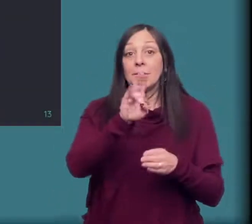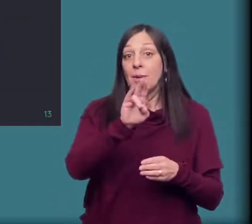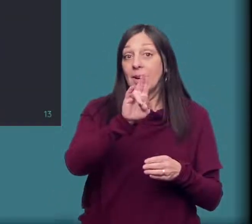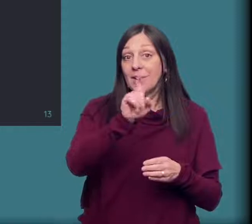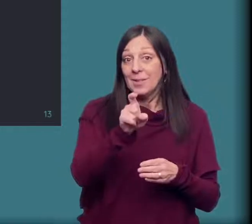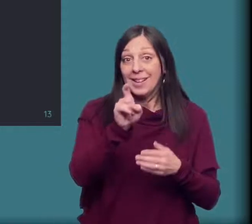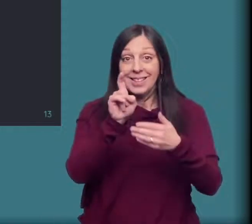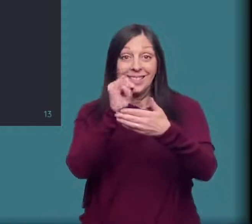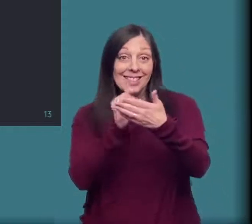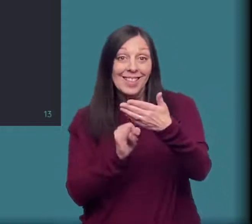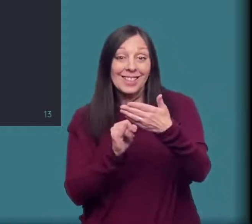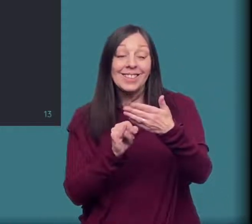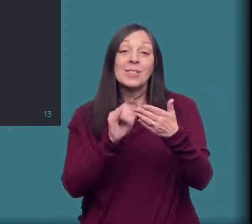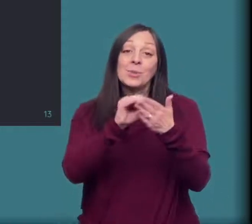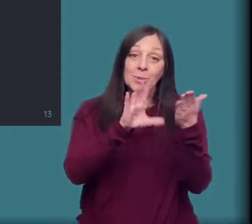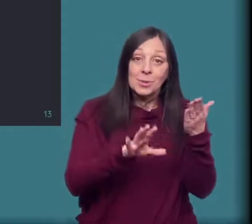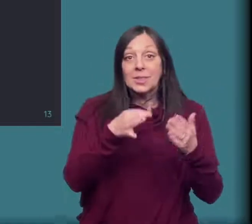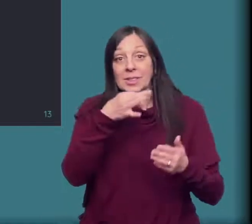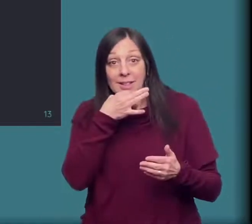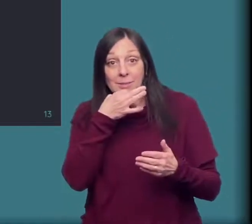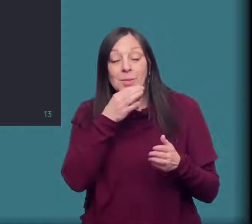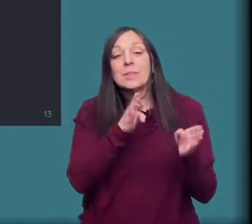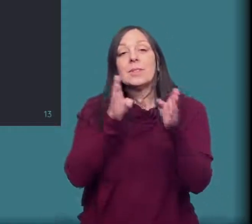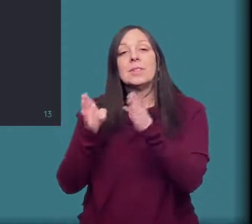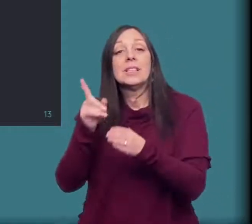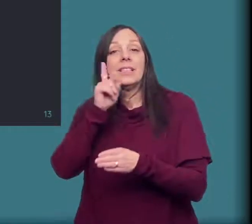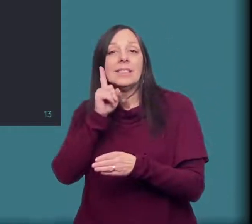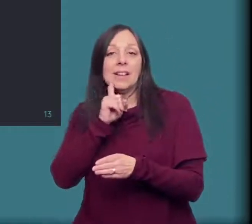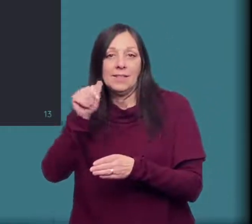our team of researchers, user experience students, and experts and deaf ASL signers.